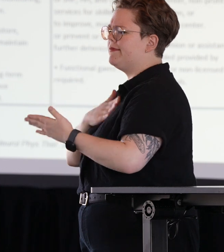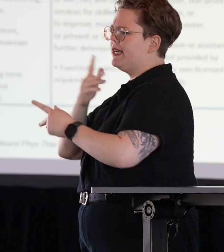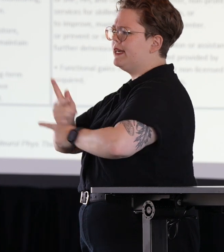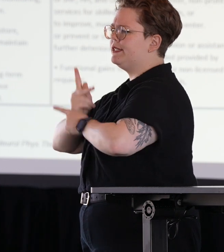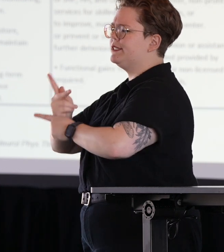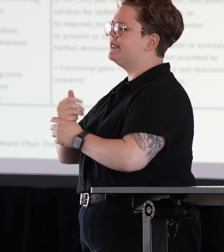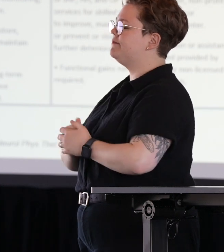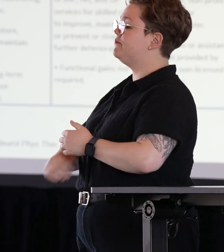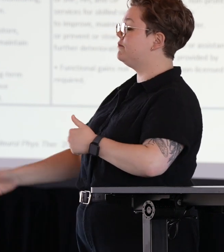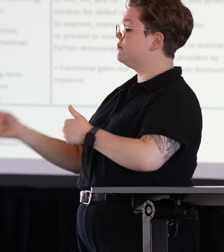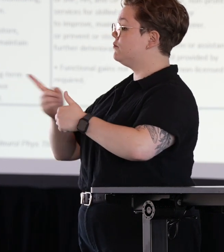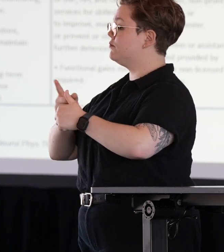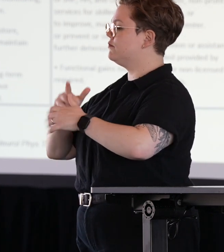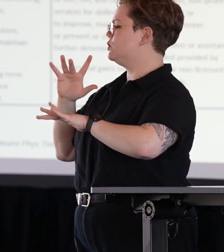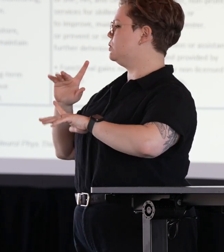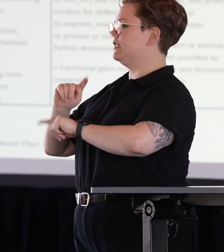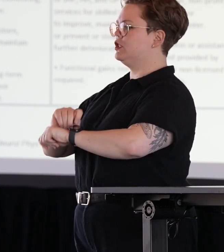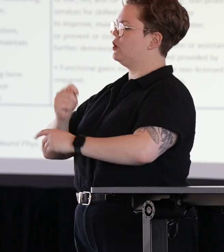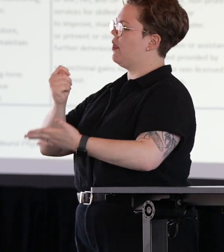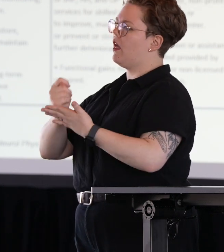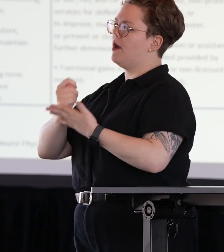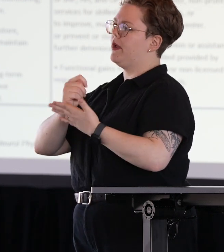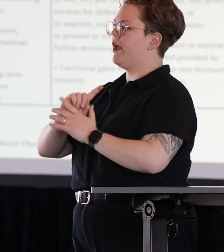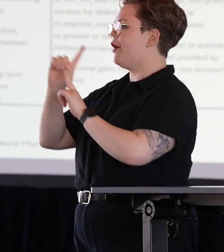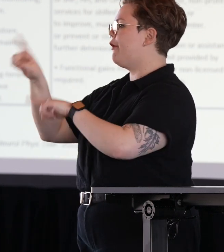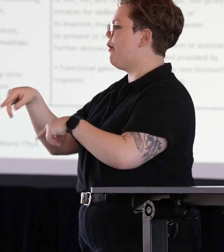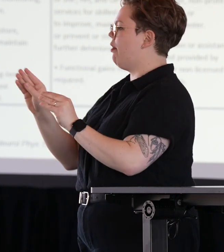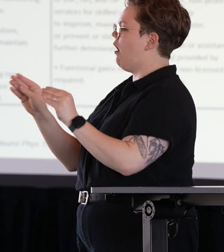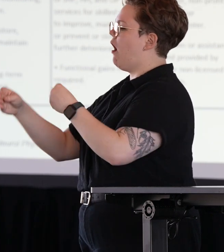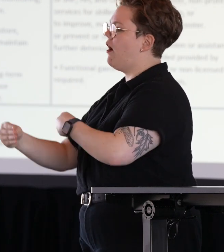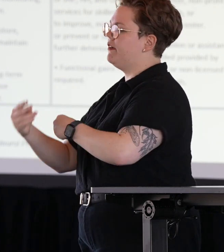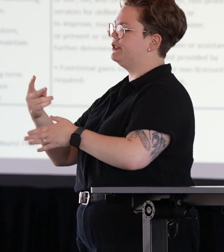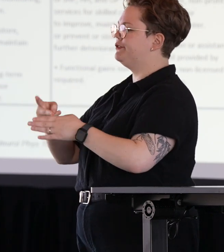first model is really just your traditional model of therapy. You're going to therapy maybe two or three times a week for so